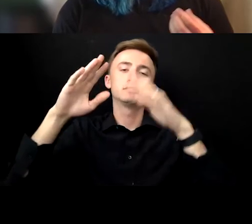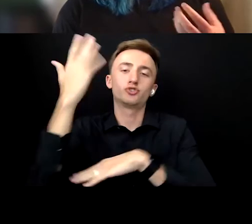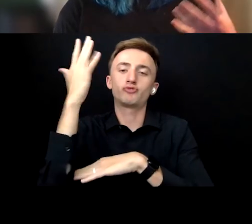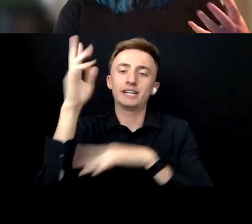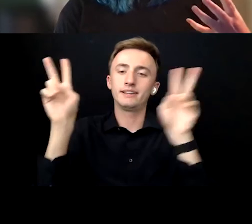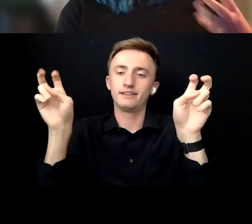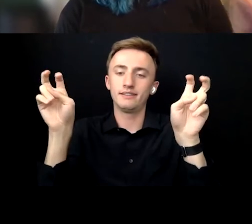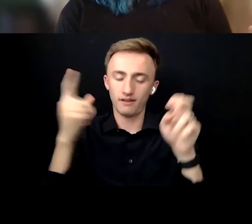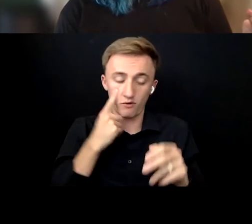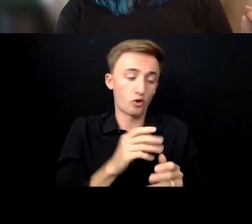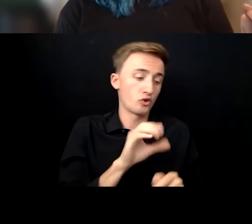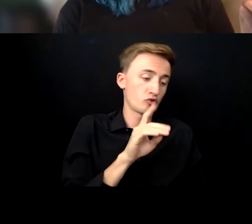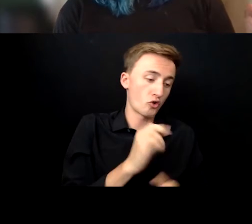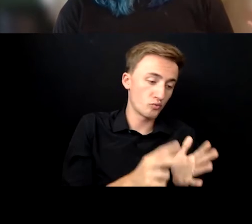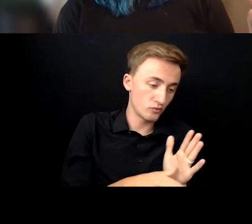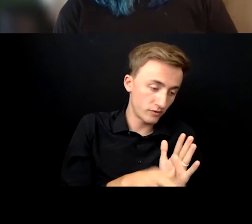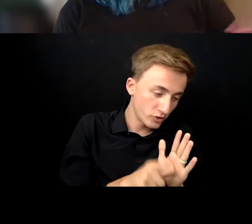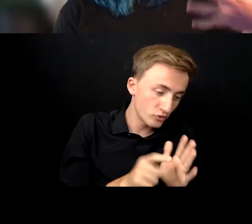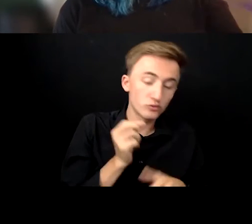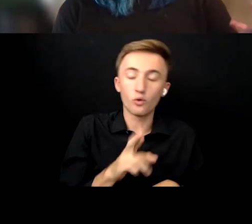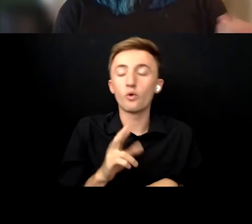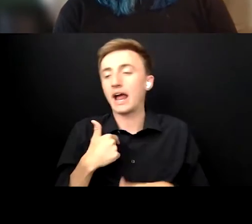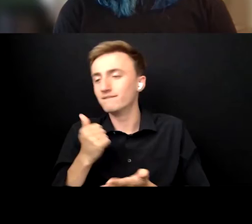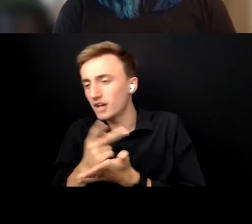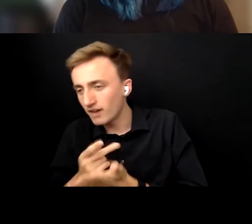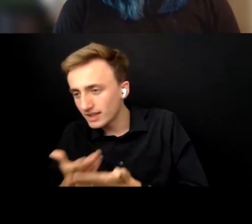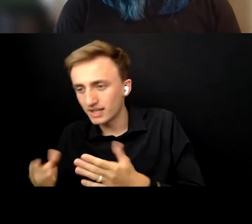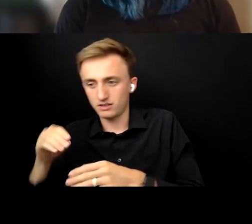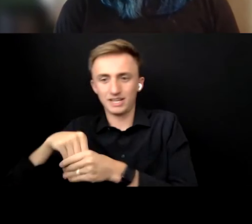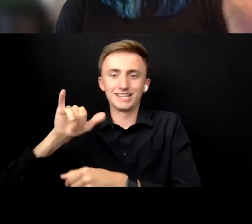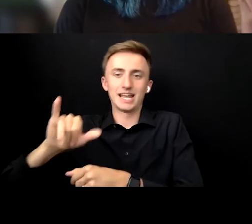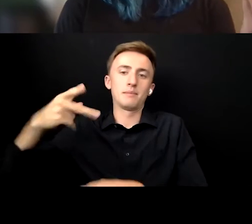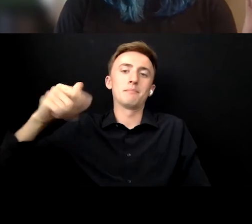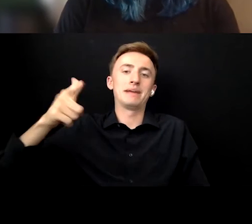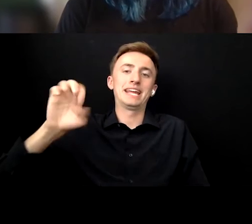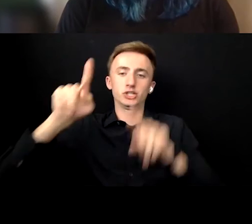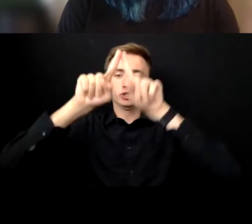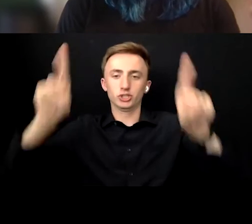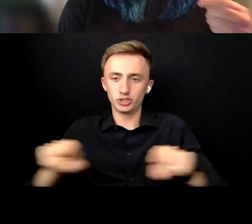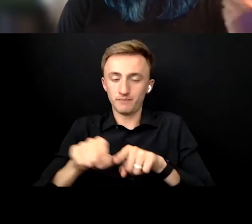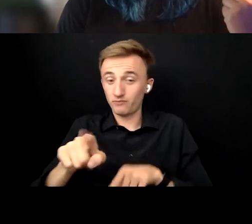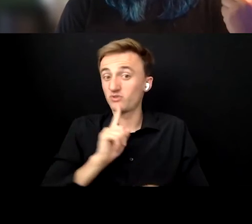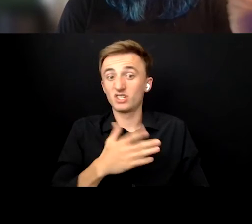verifying things within the document, the page. It is probably my favorite tool. And this is